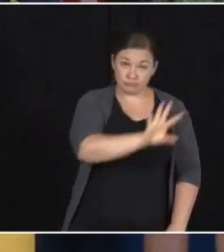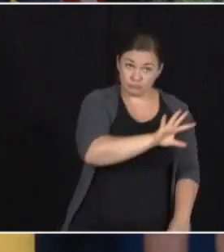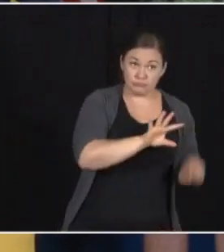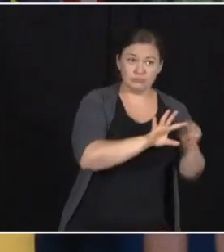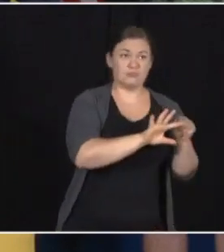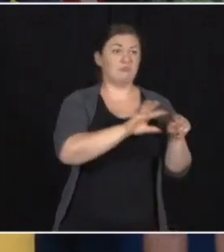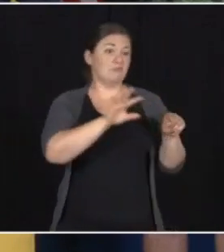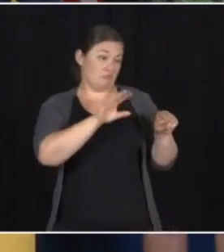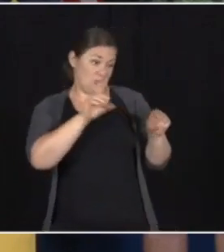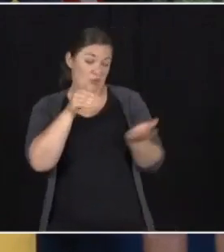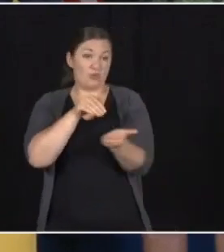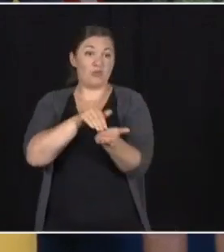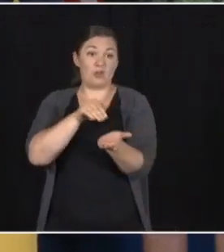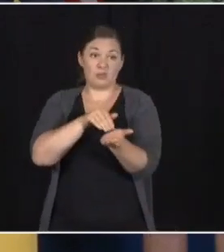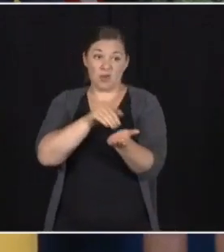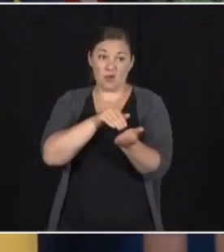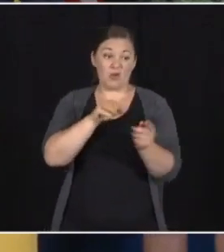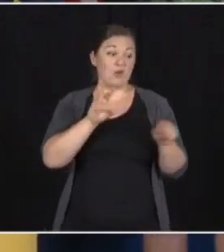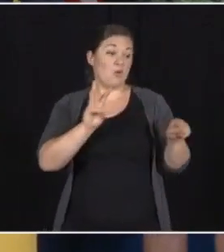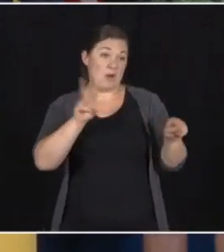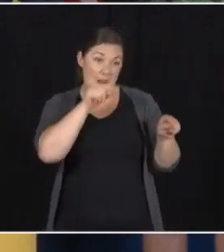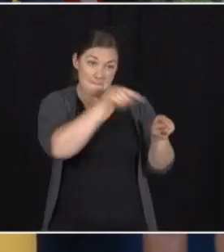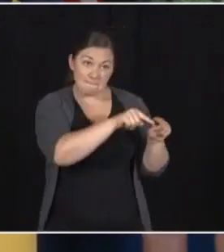and